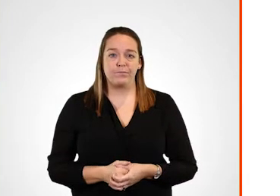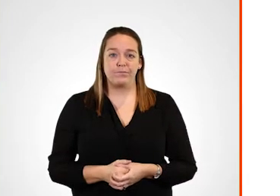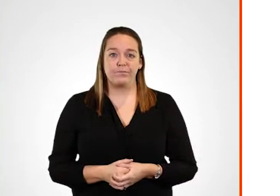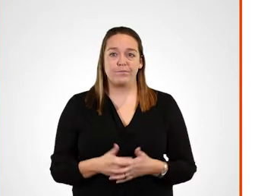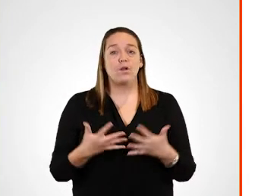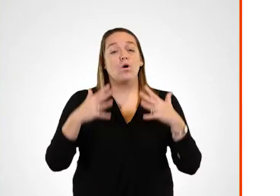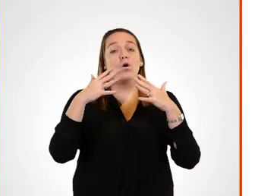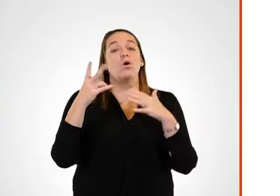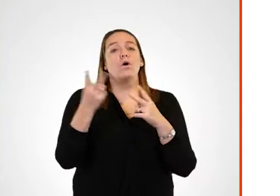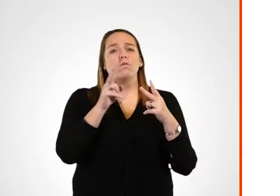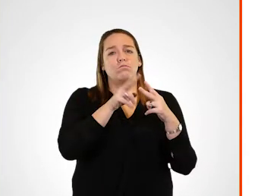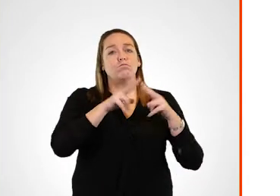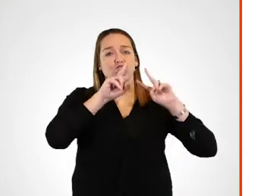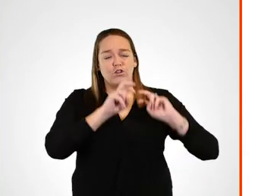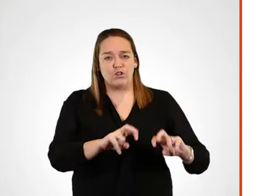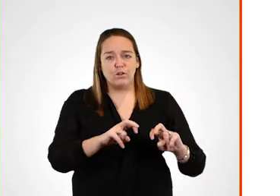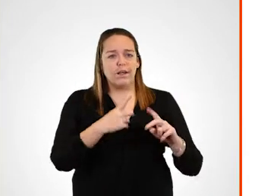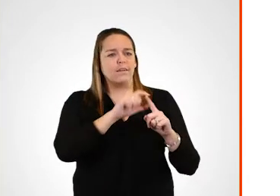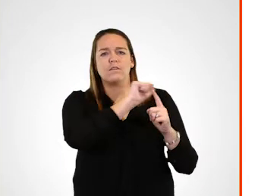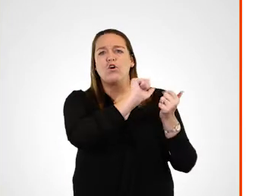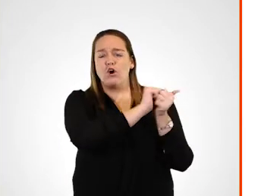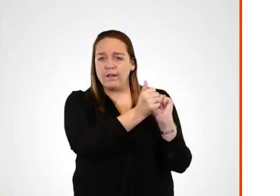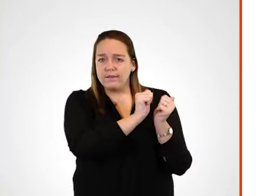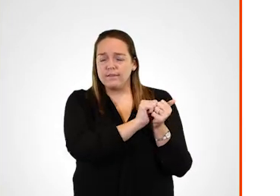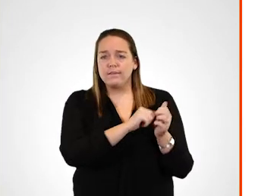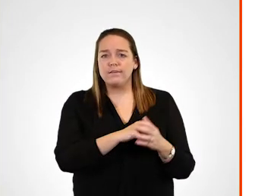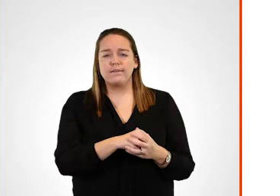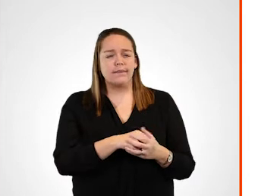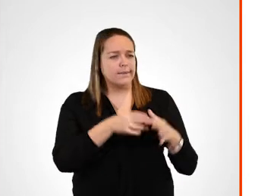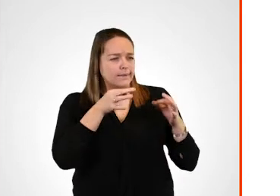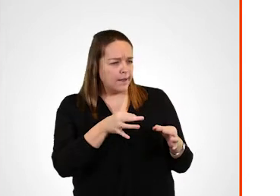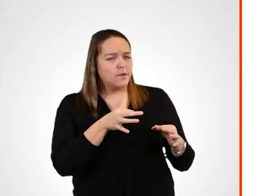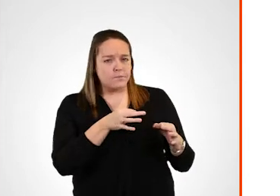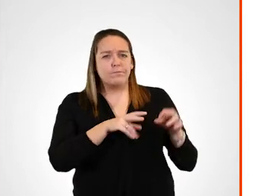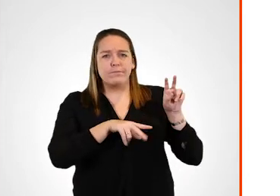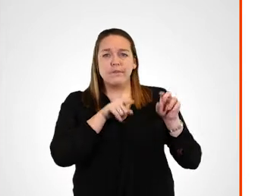So Warner-Czyz and colleagues decided to look at that group again and